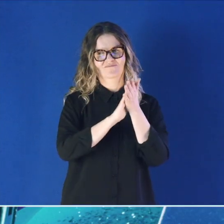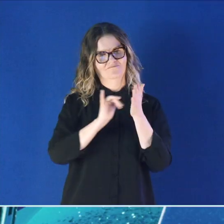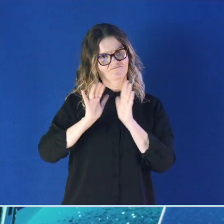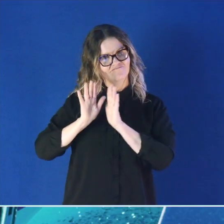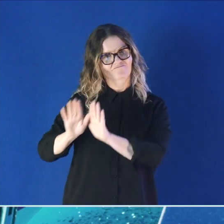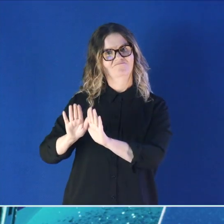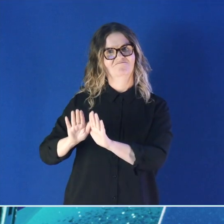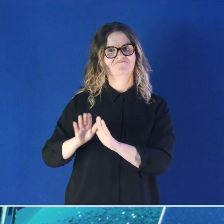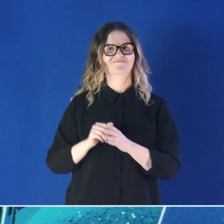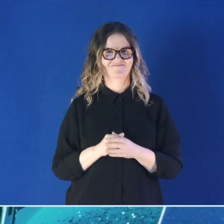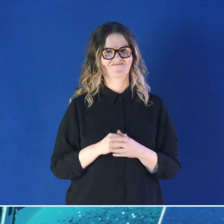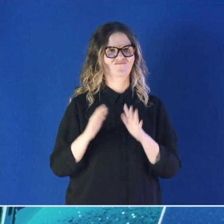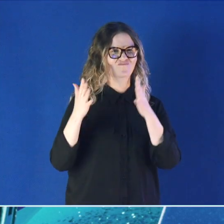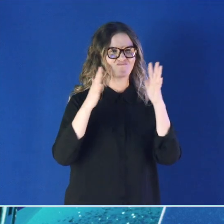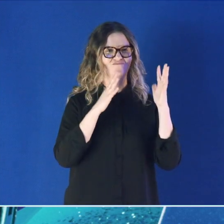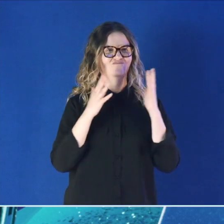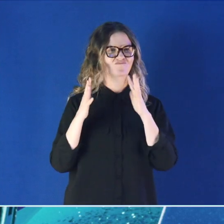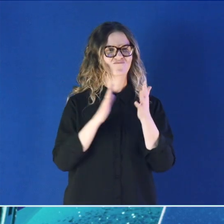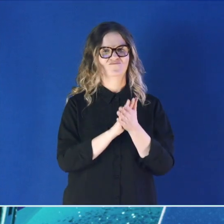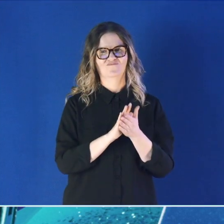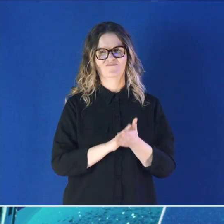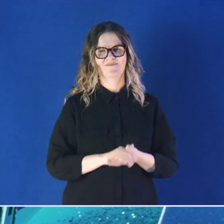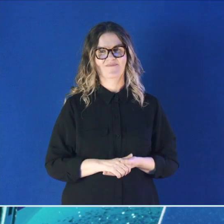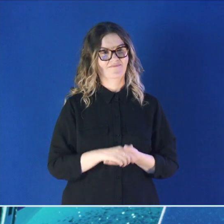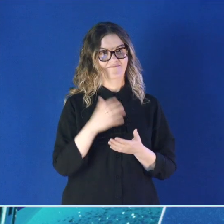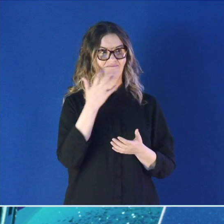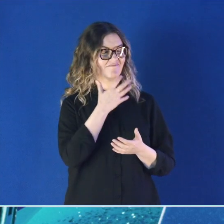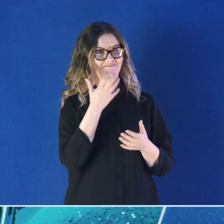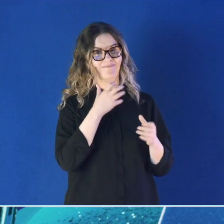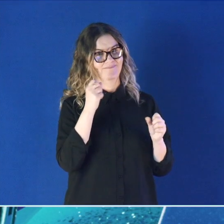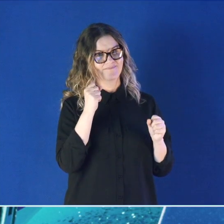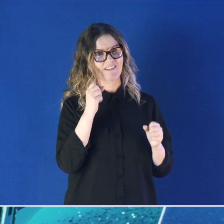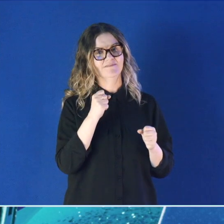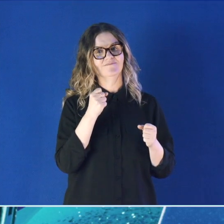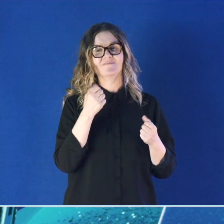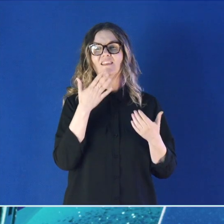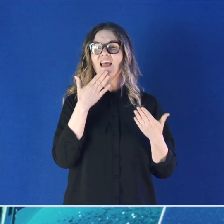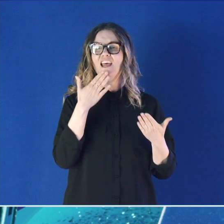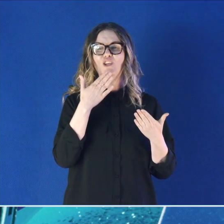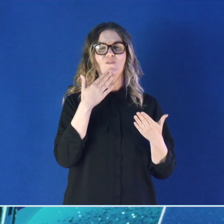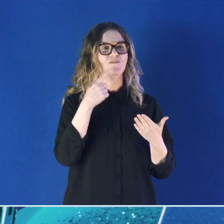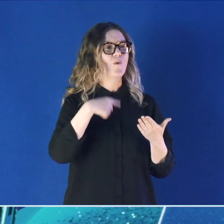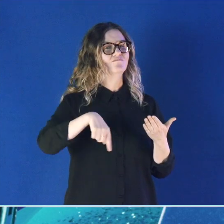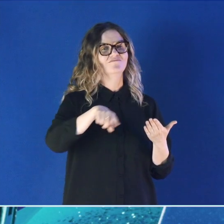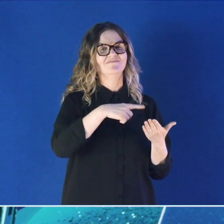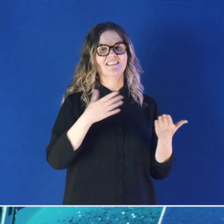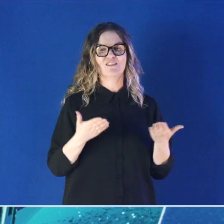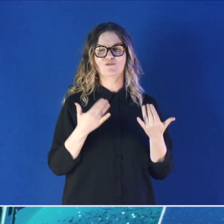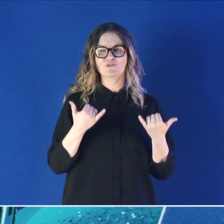Amazing. I want to say thank you to everyone in the room today, and I want to say thank you to everyone that's joined us online.